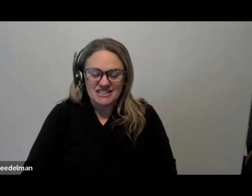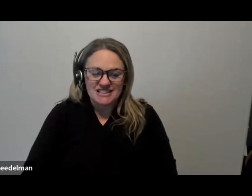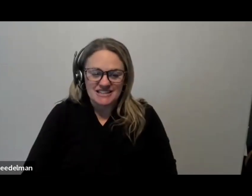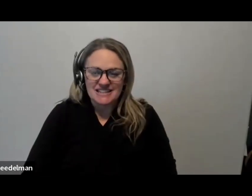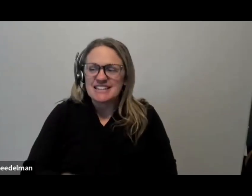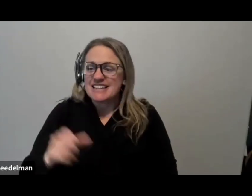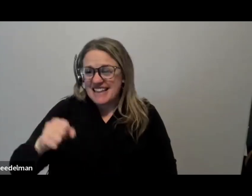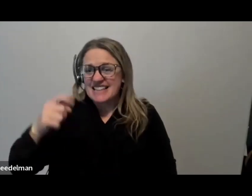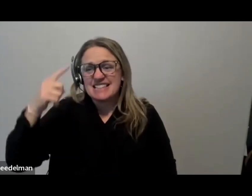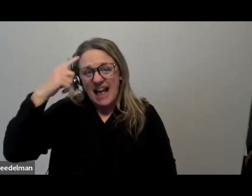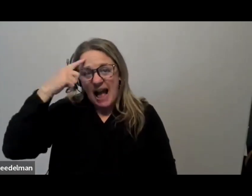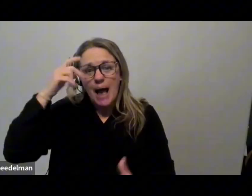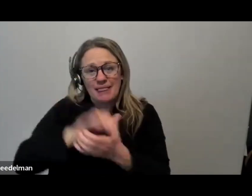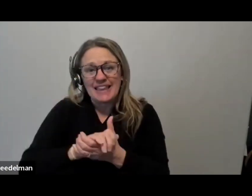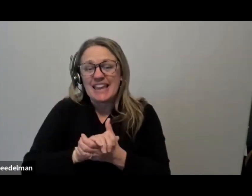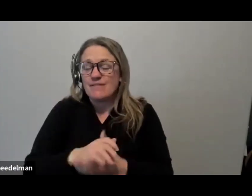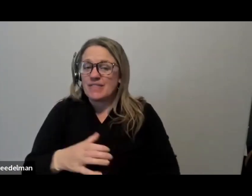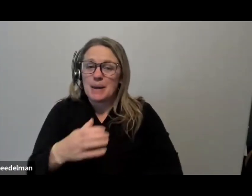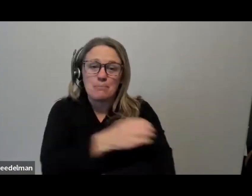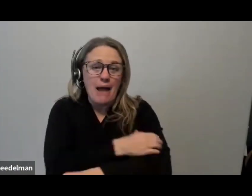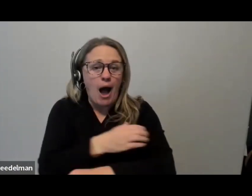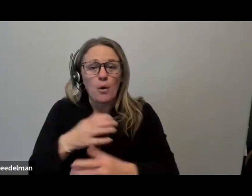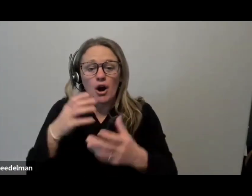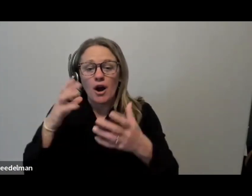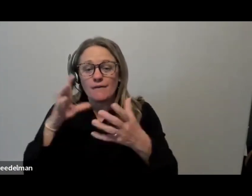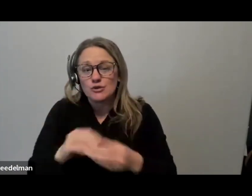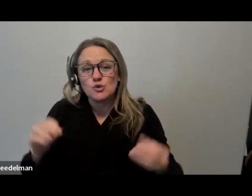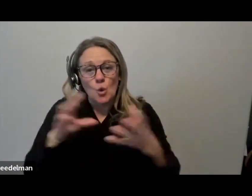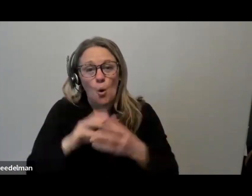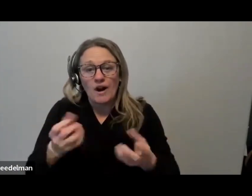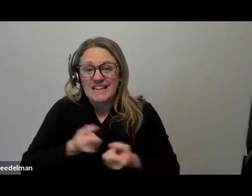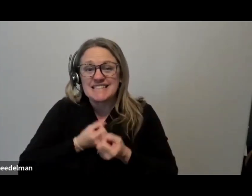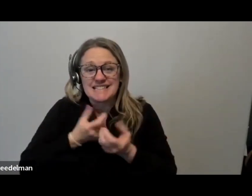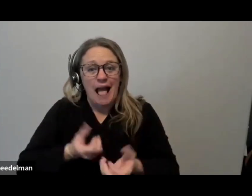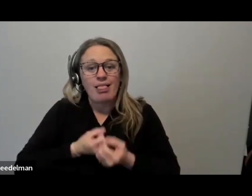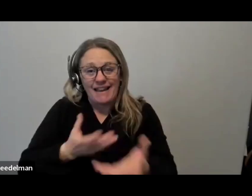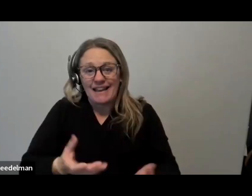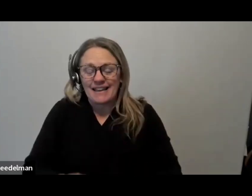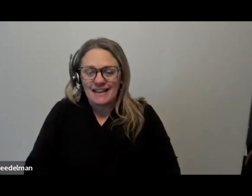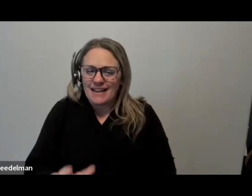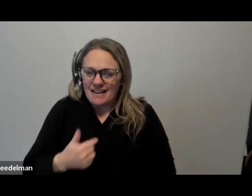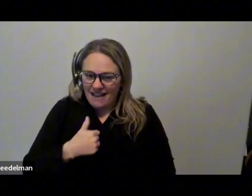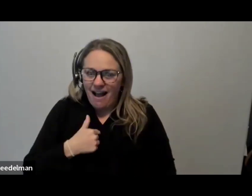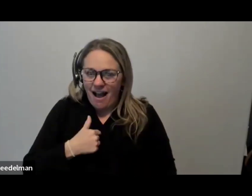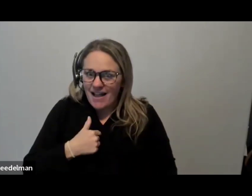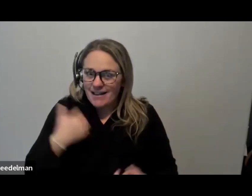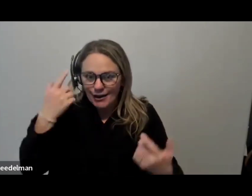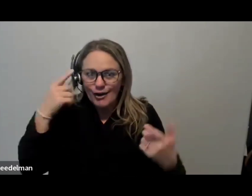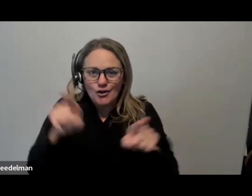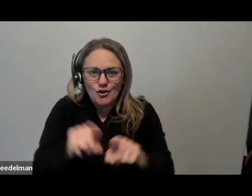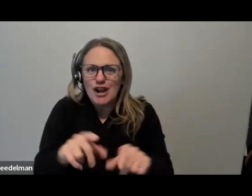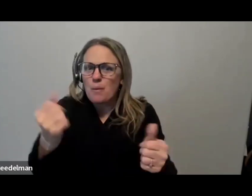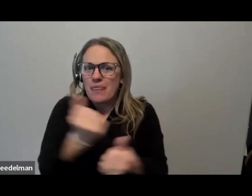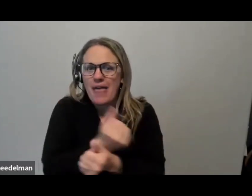and I come from a qualitative UX research background, so I resonated with everything Kavana and Katie had to say.